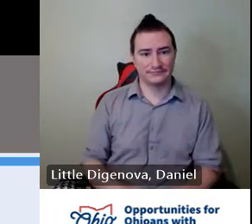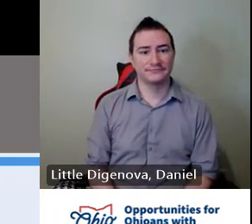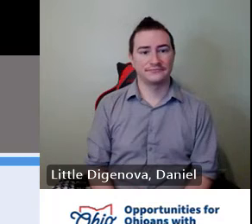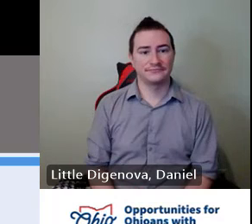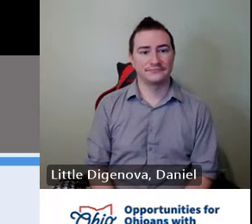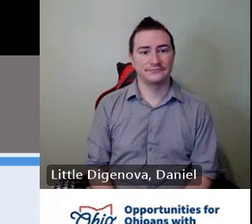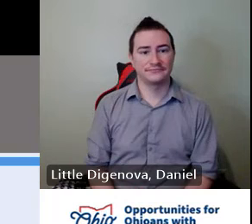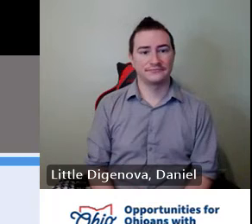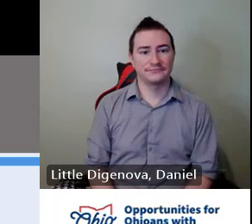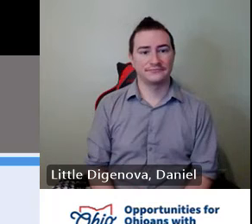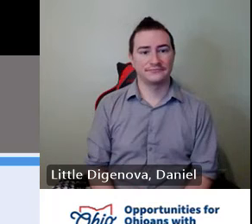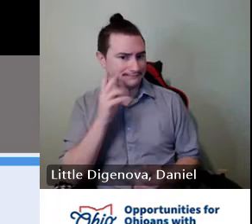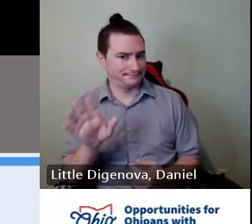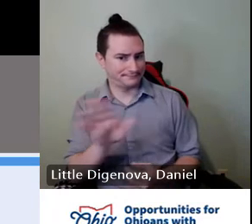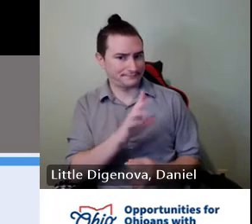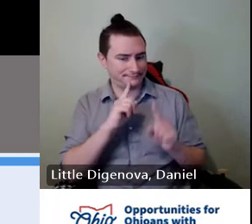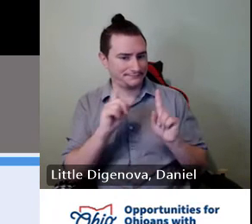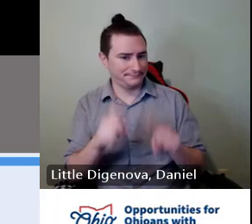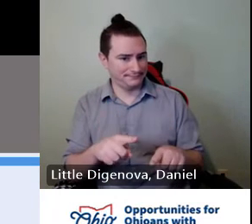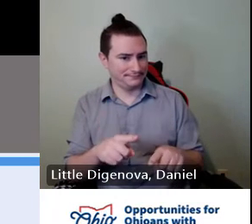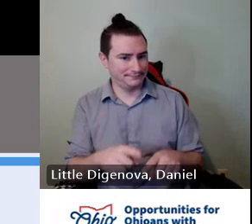We have a majority, but I want to see if it's going to stay that way.